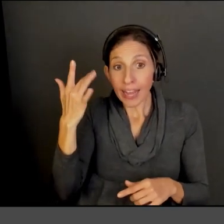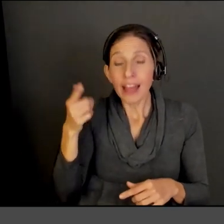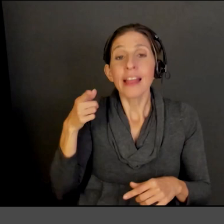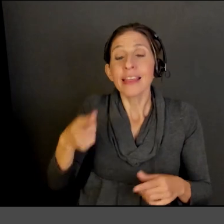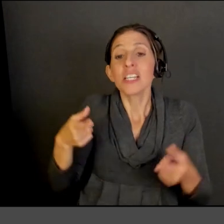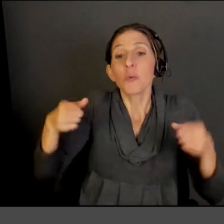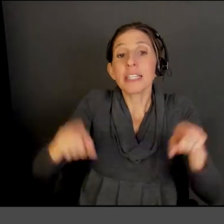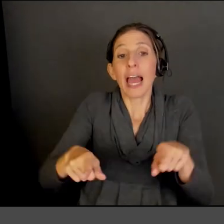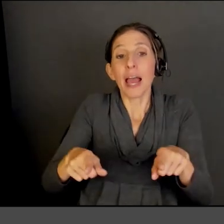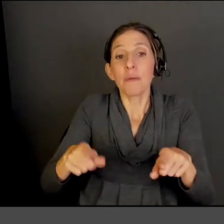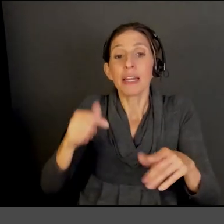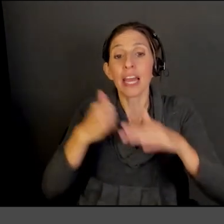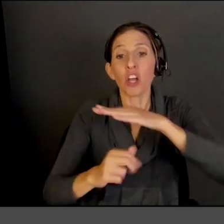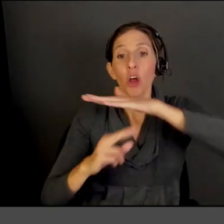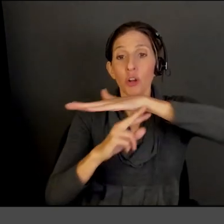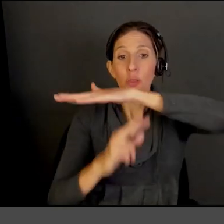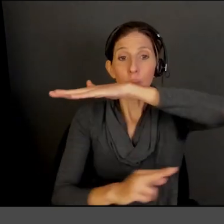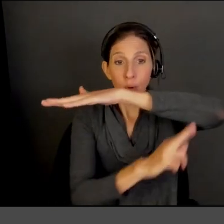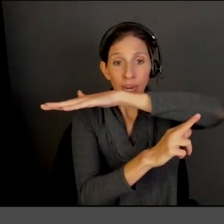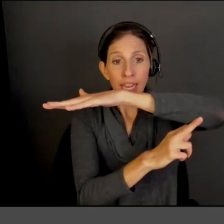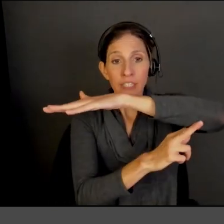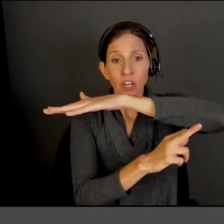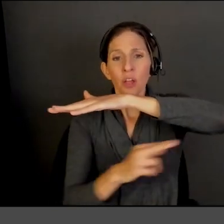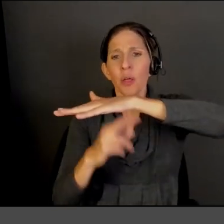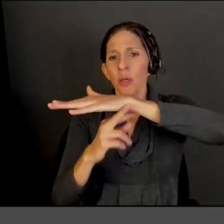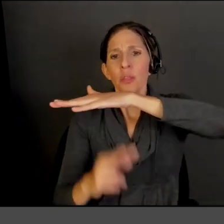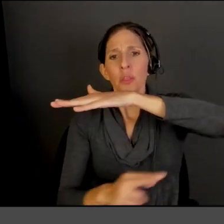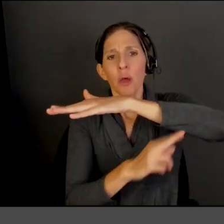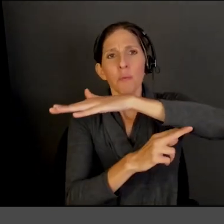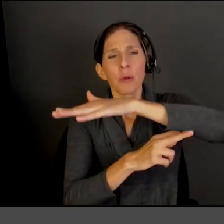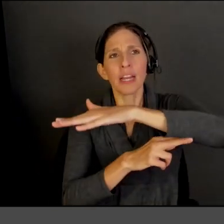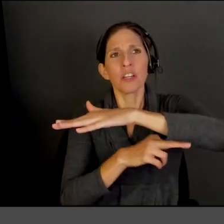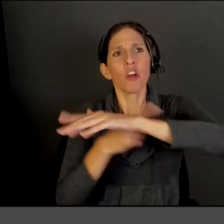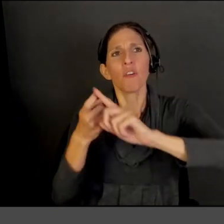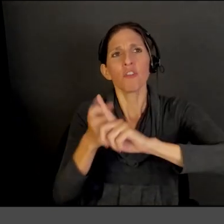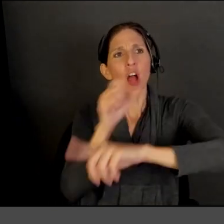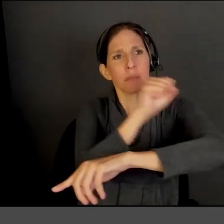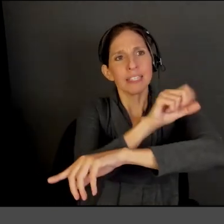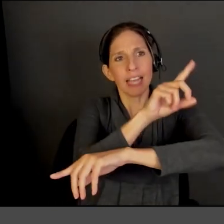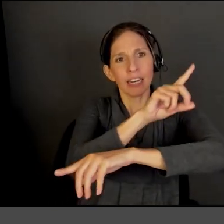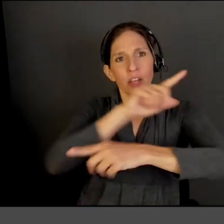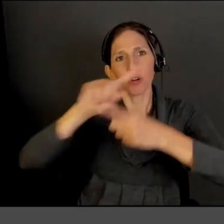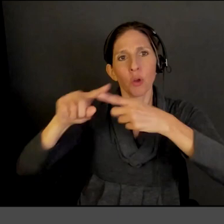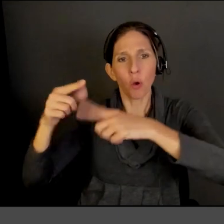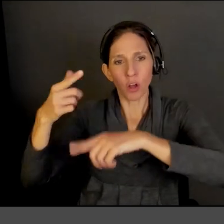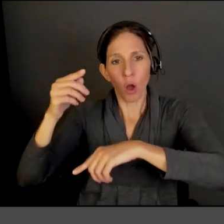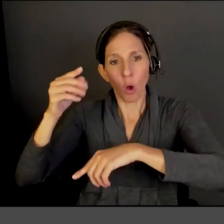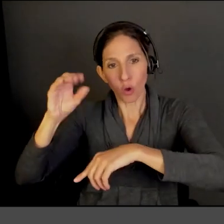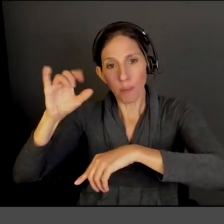ACROSS SAN DIEGO TO CORONADO AND ON AND